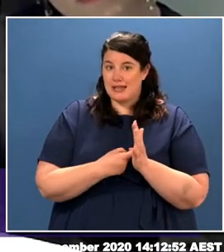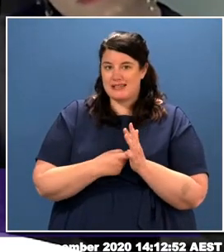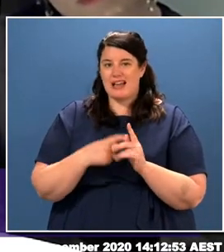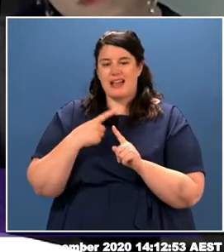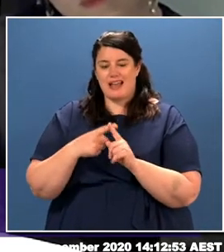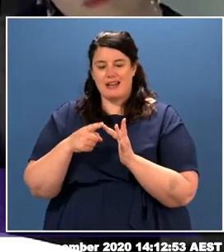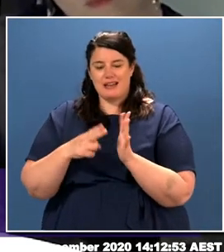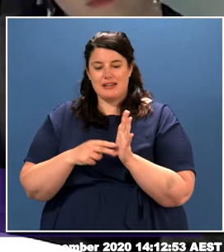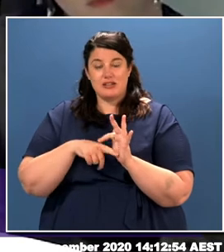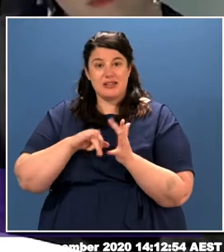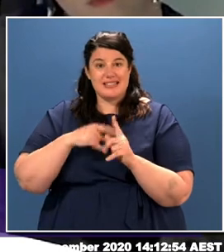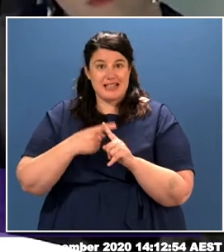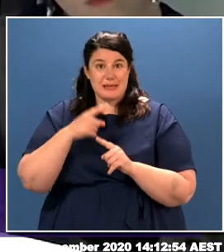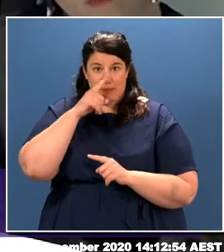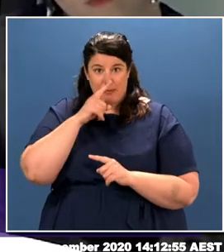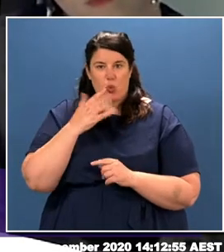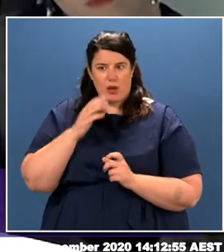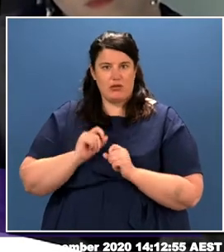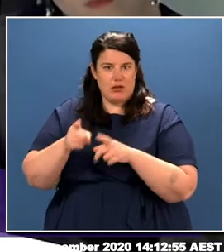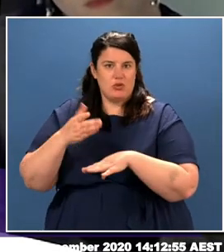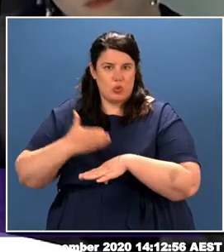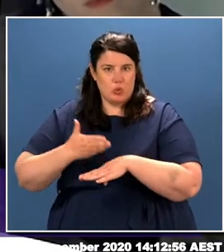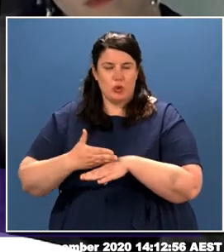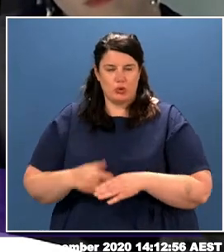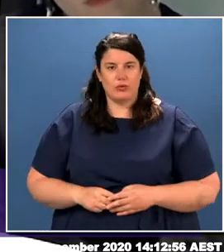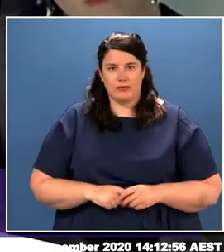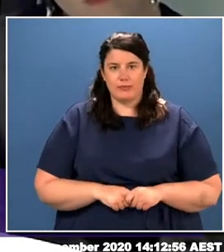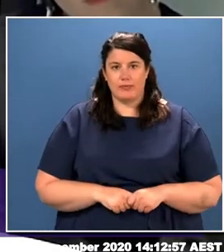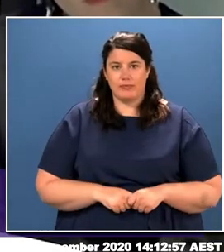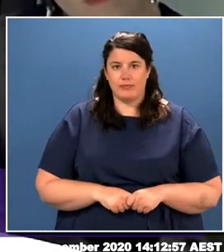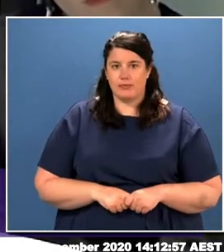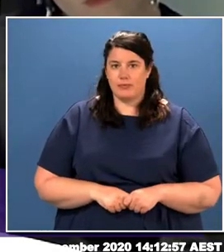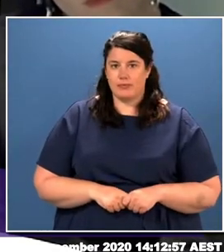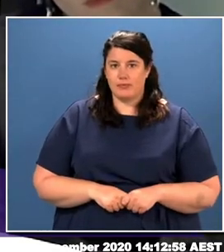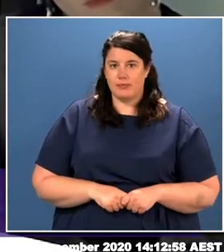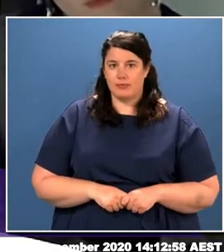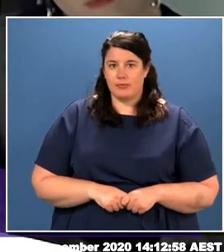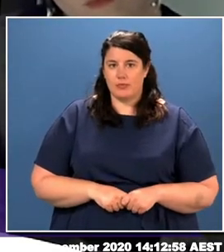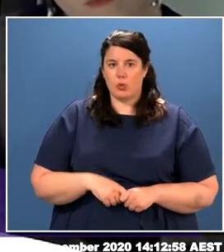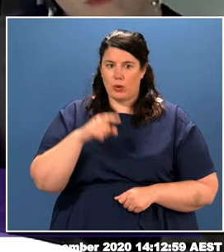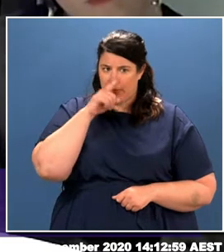And what we see, when people utilise these concealment strategies in the